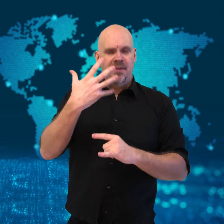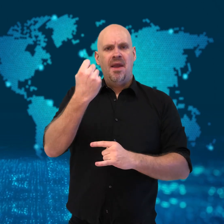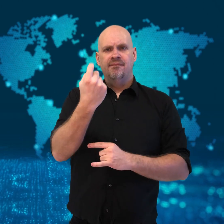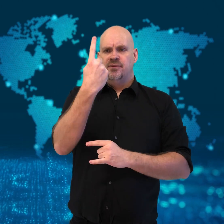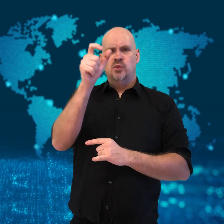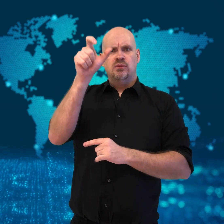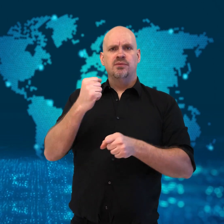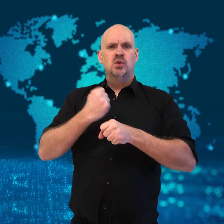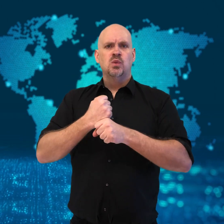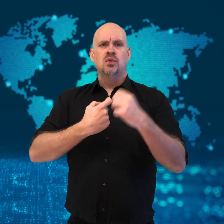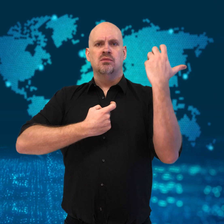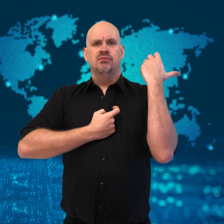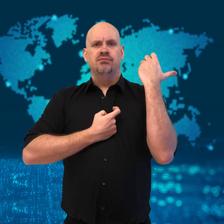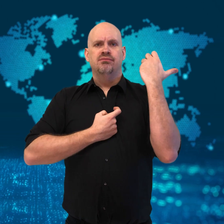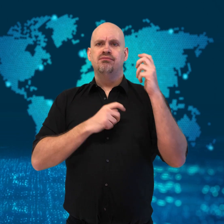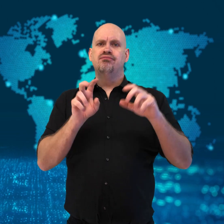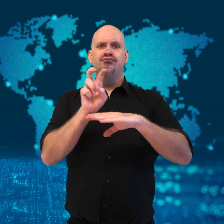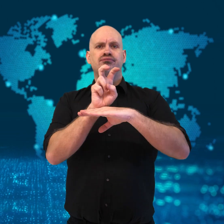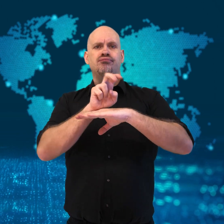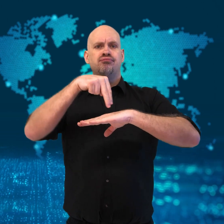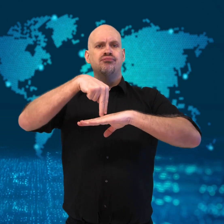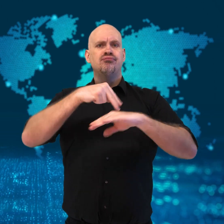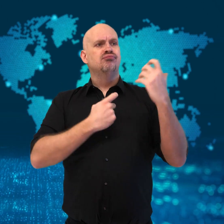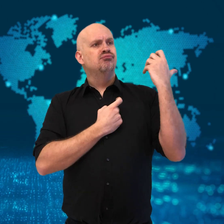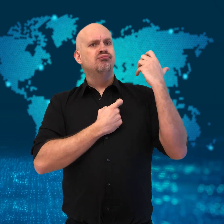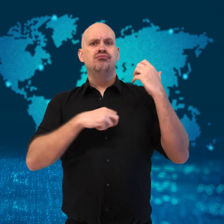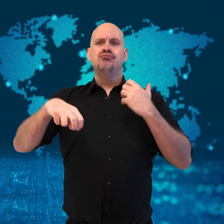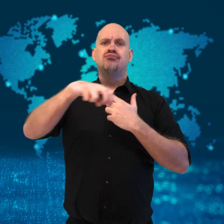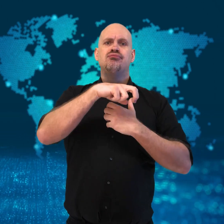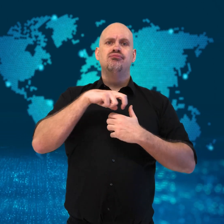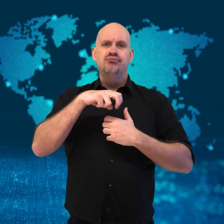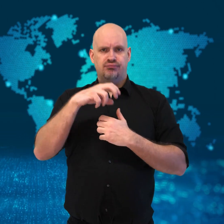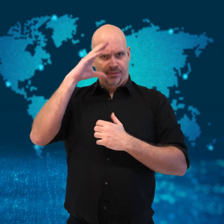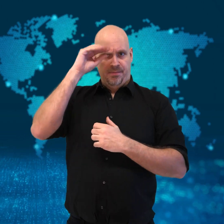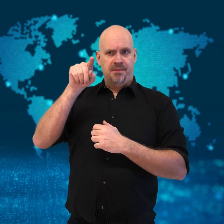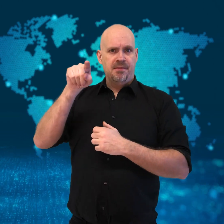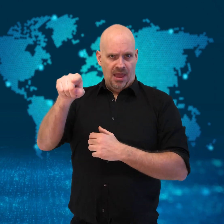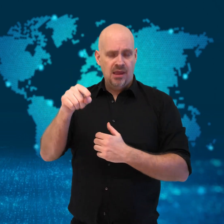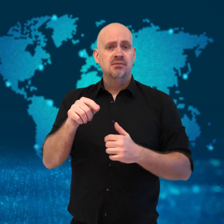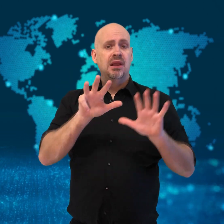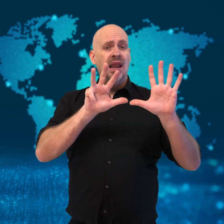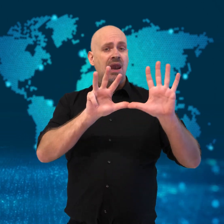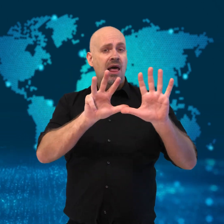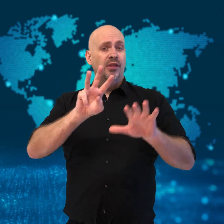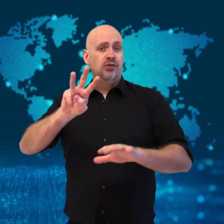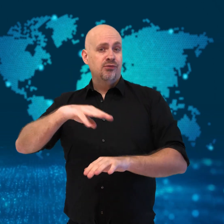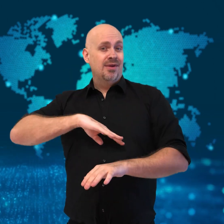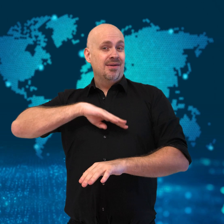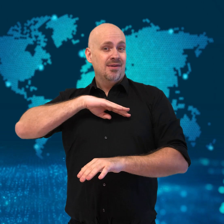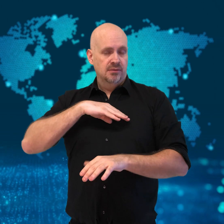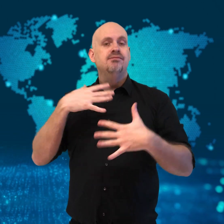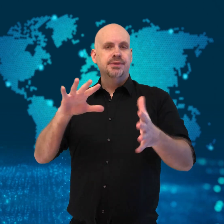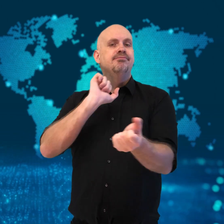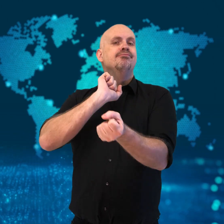A 93-year-old who was a guard at the same camp was convicted of